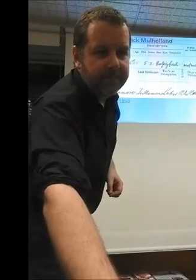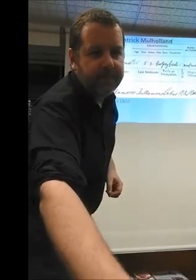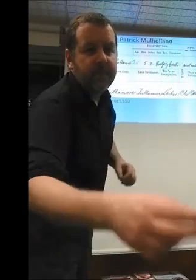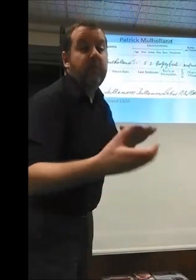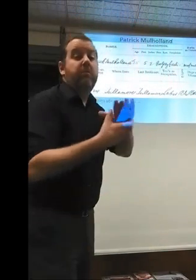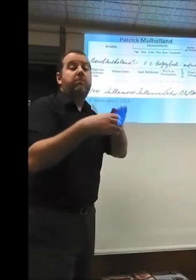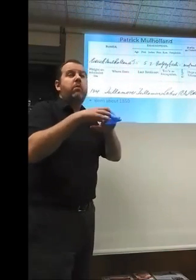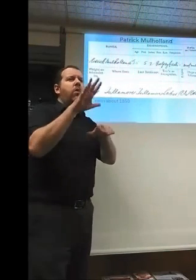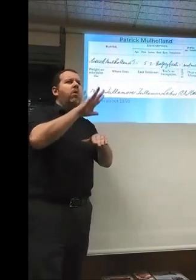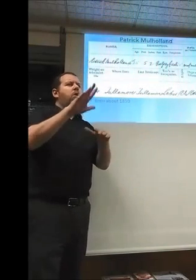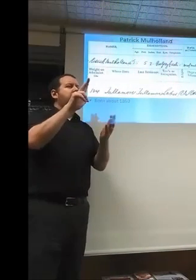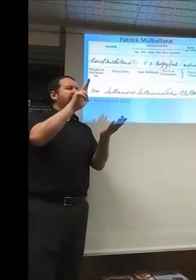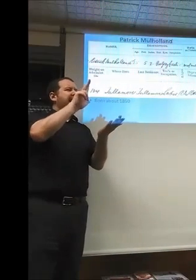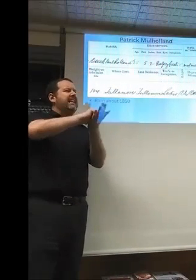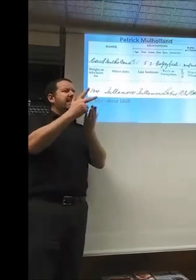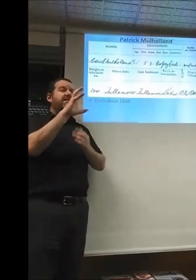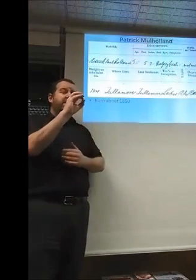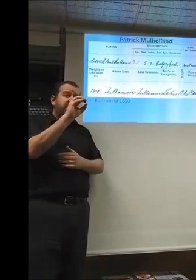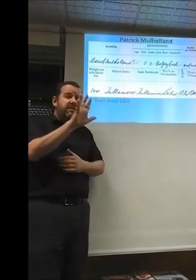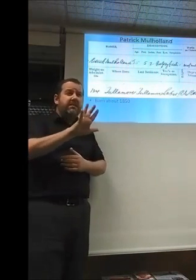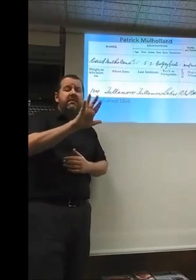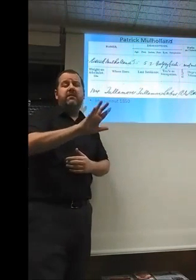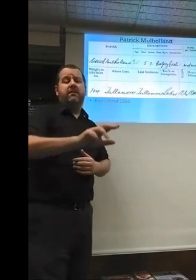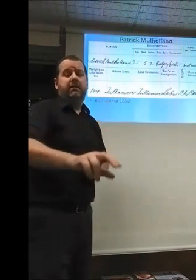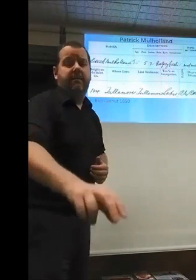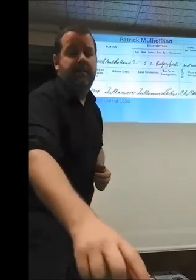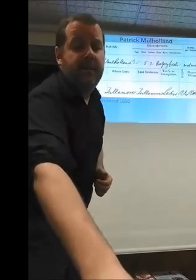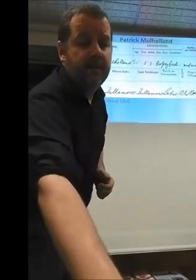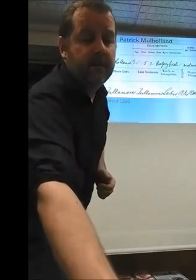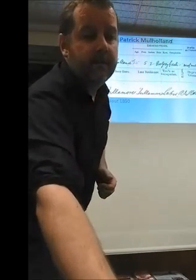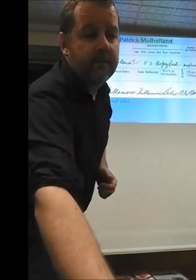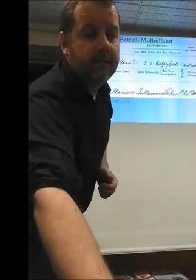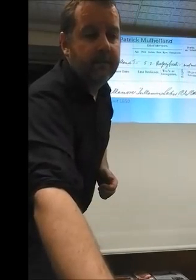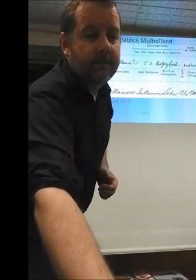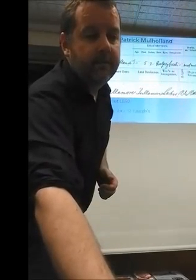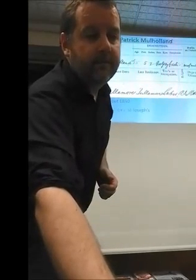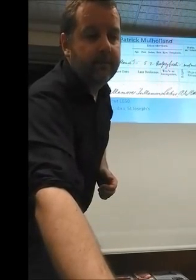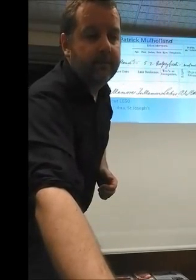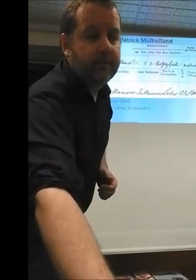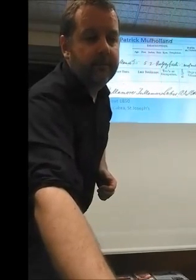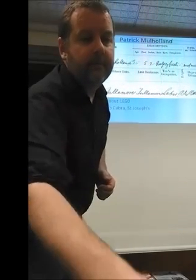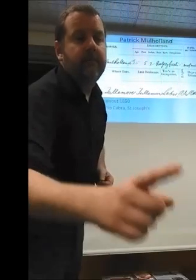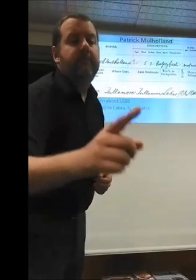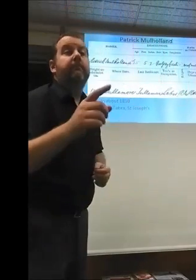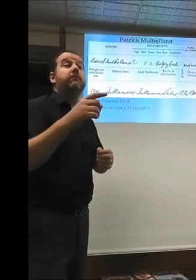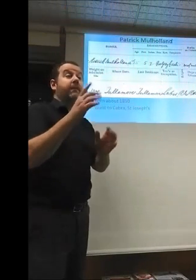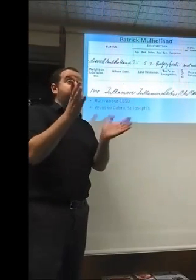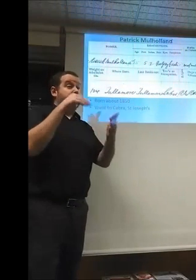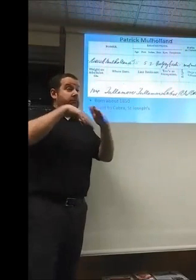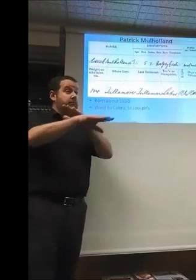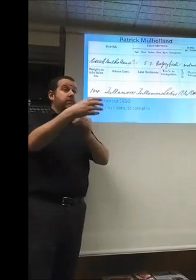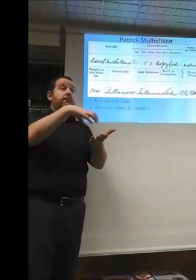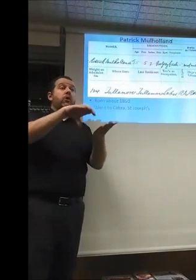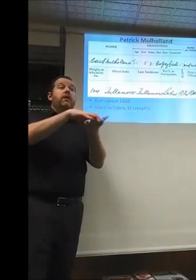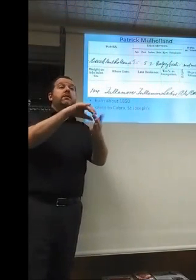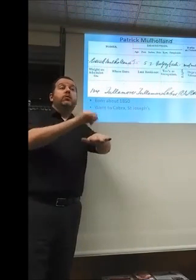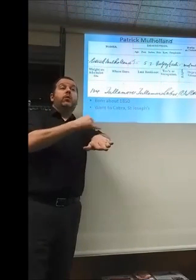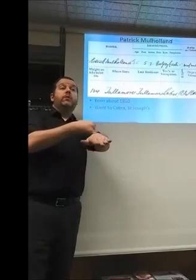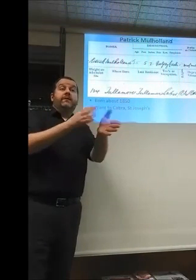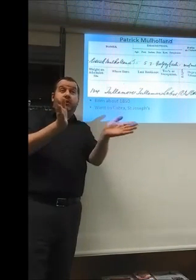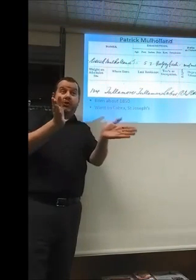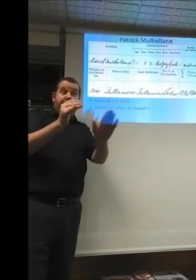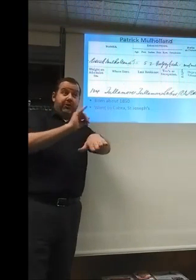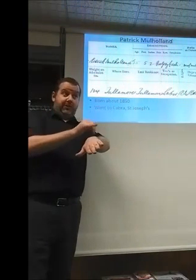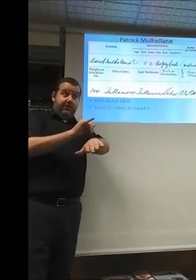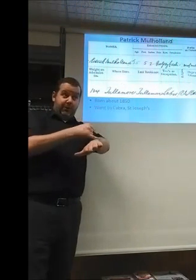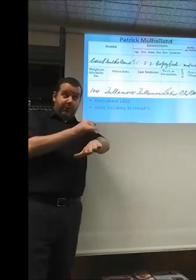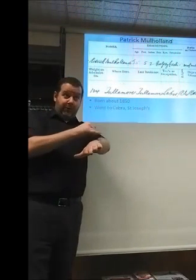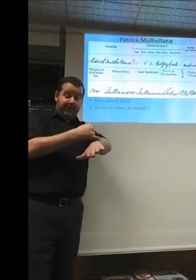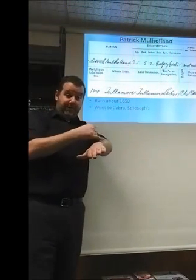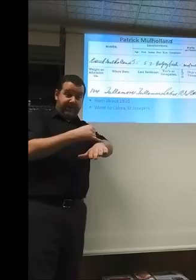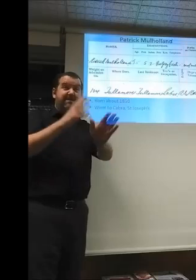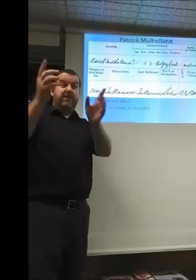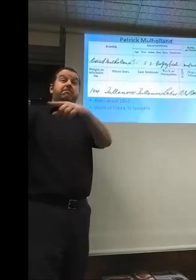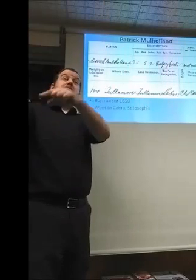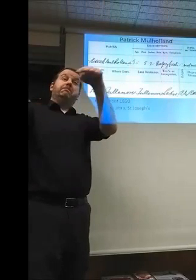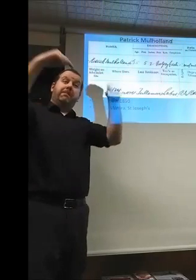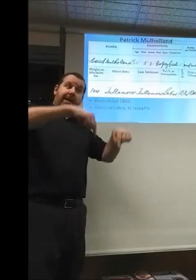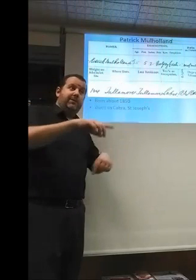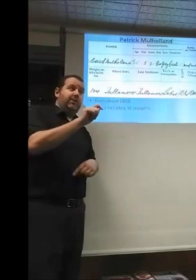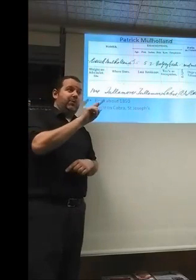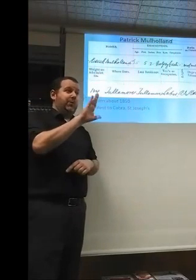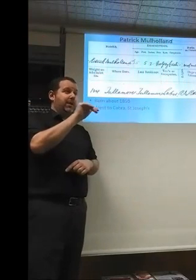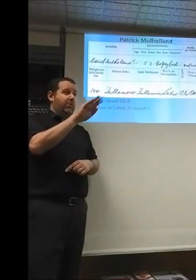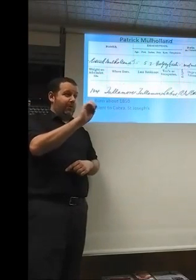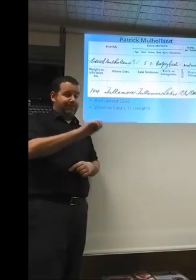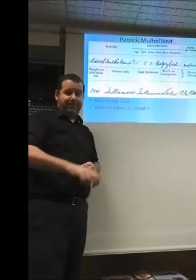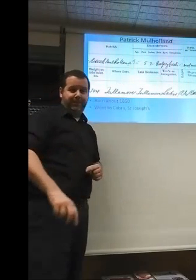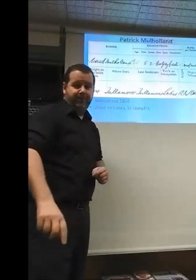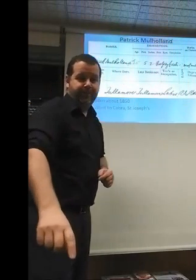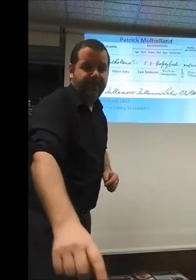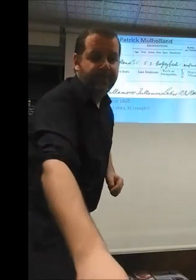He was sent to court and then of course in the courts again they had their own book,